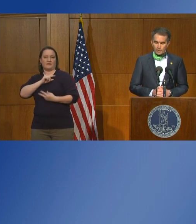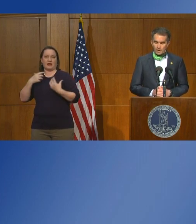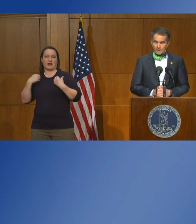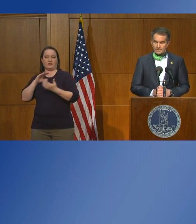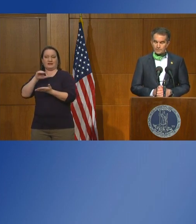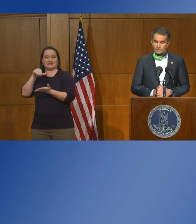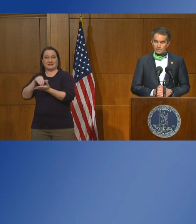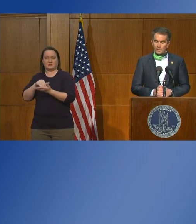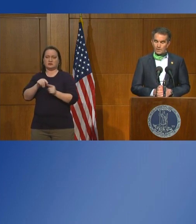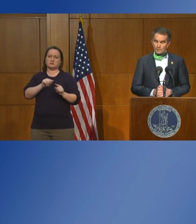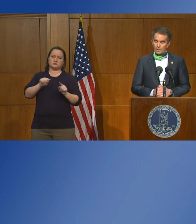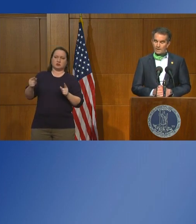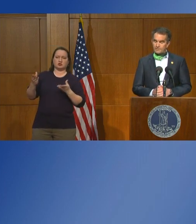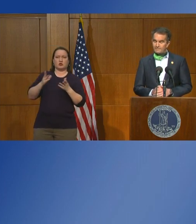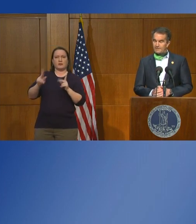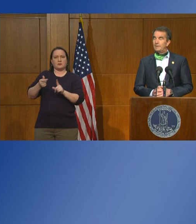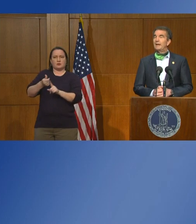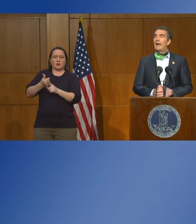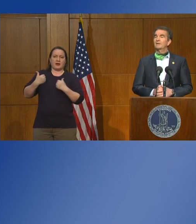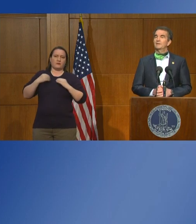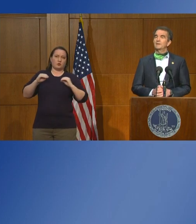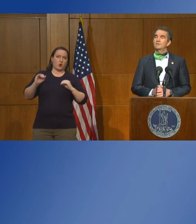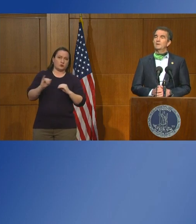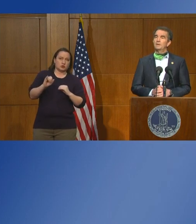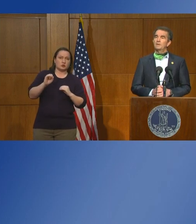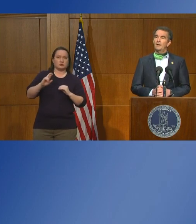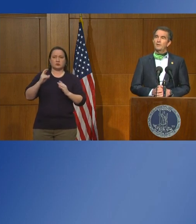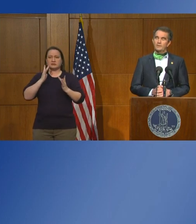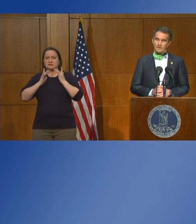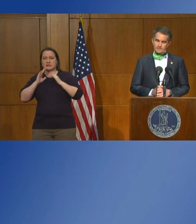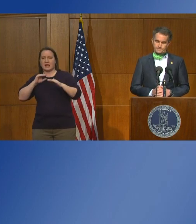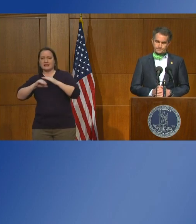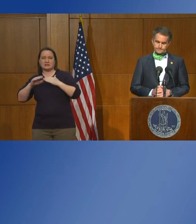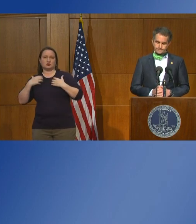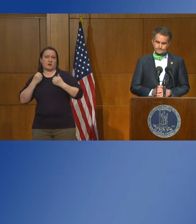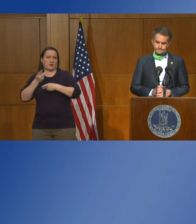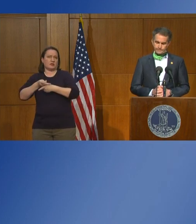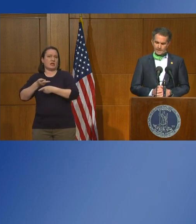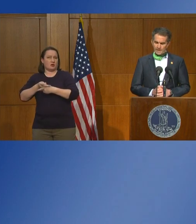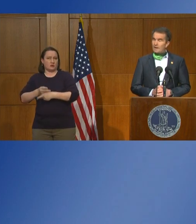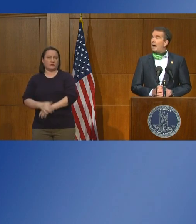FIVE FEDERALLY QUALIFIED HEALTH CENTERS WHICH SERVE PEOPLE WHO